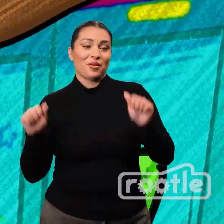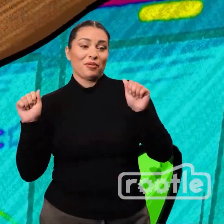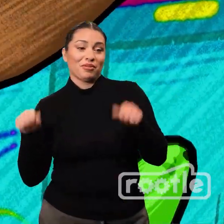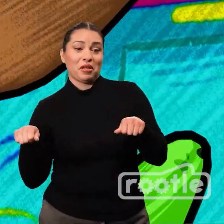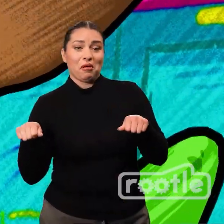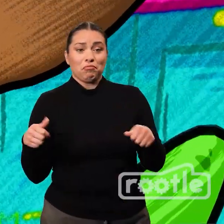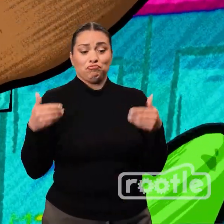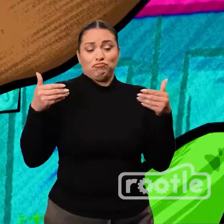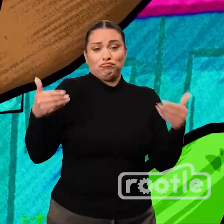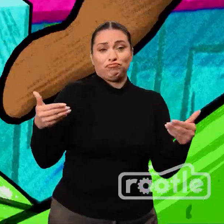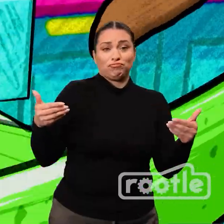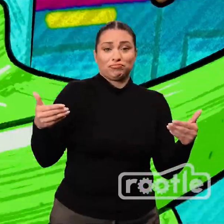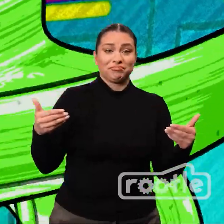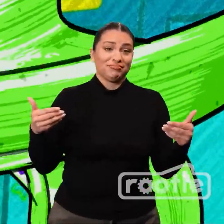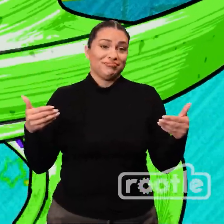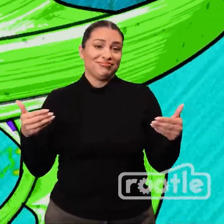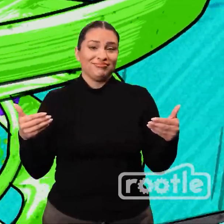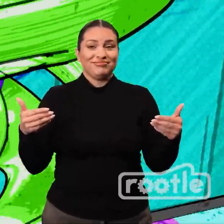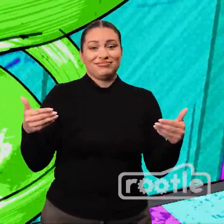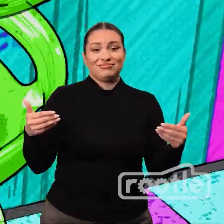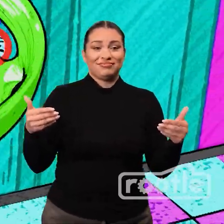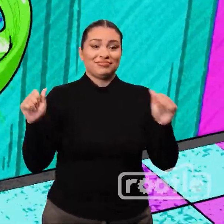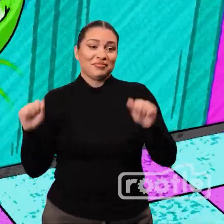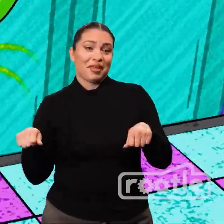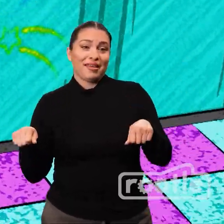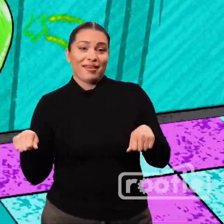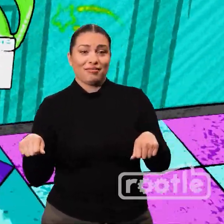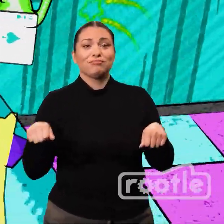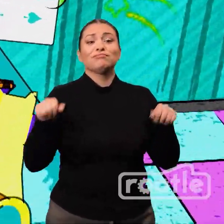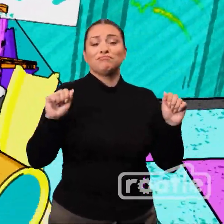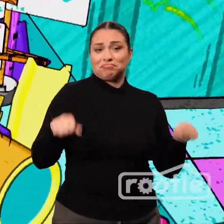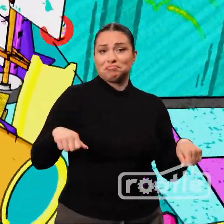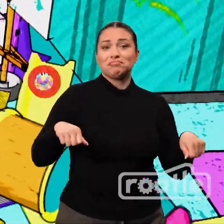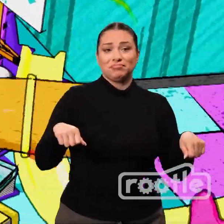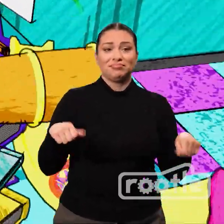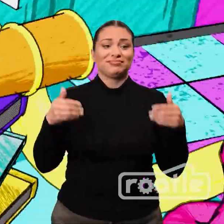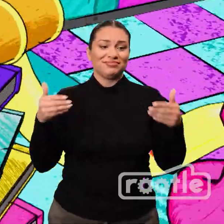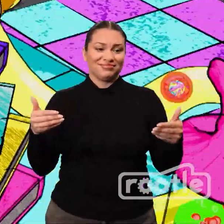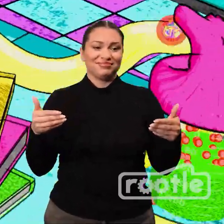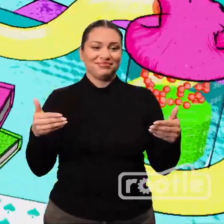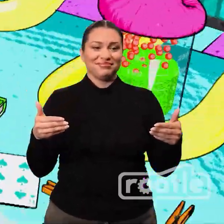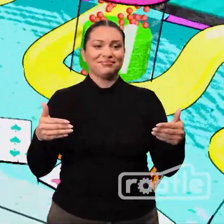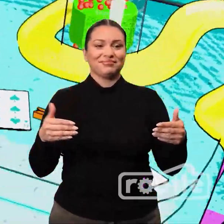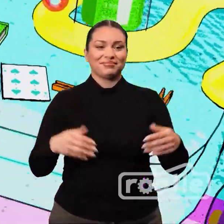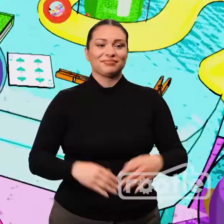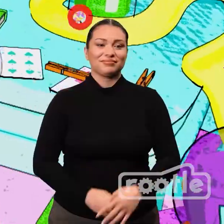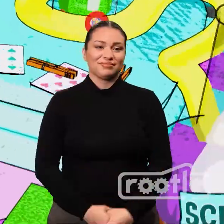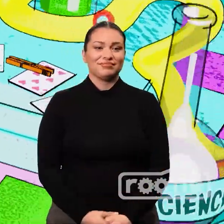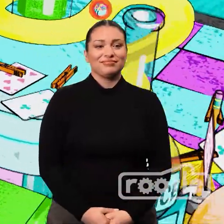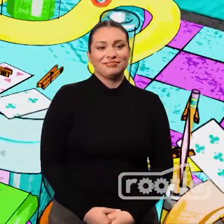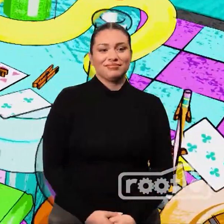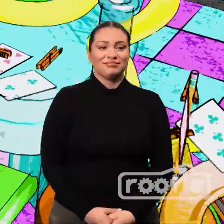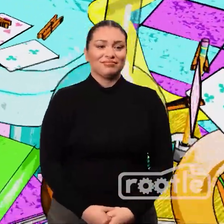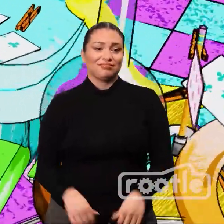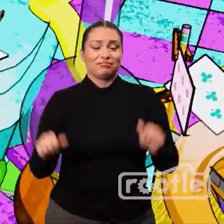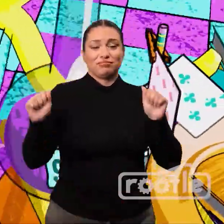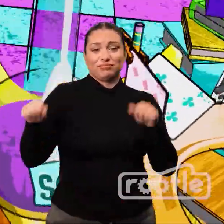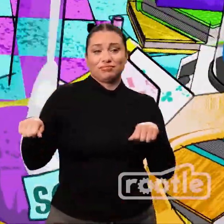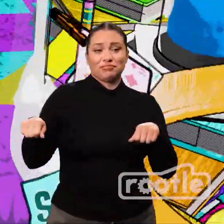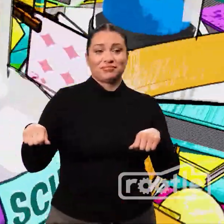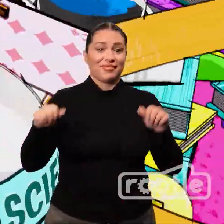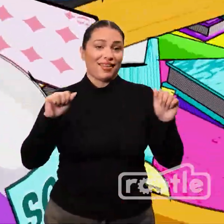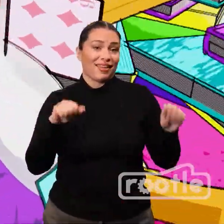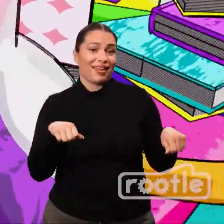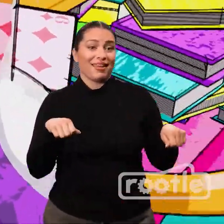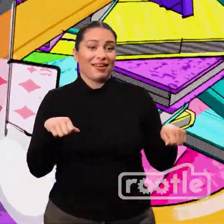We can, we can, we can.